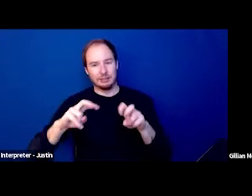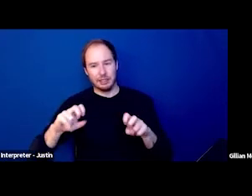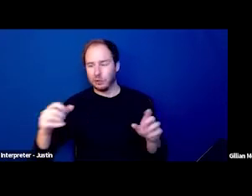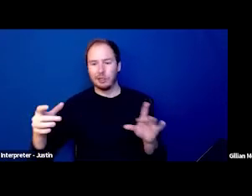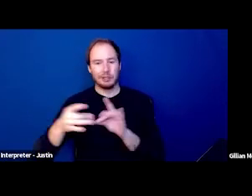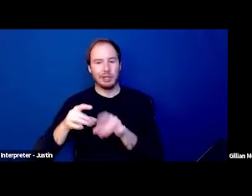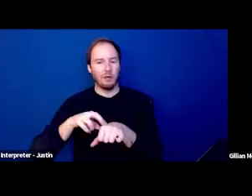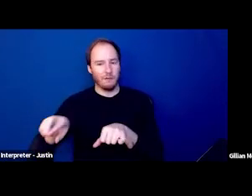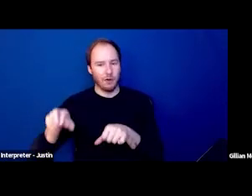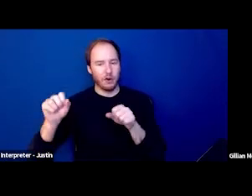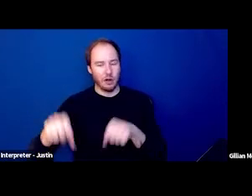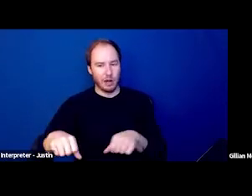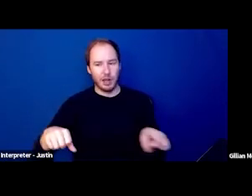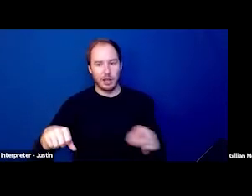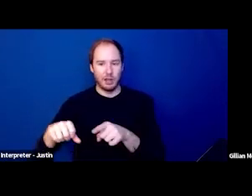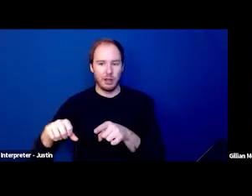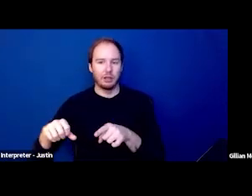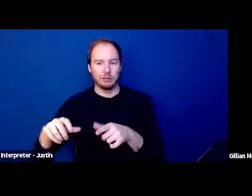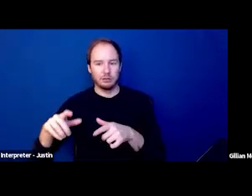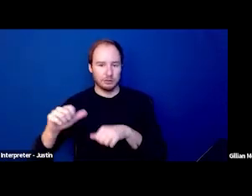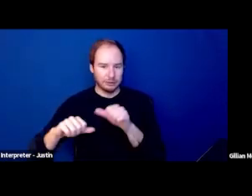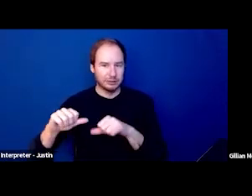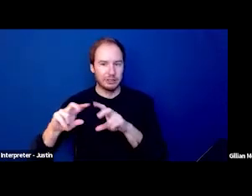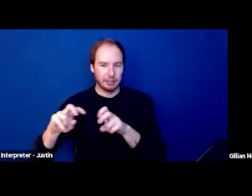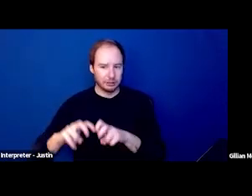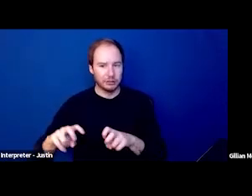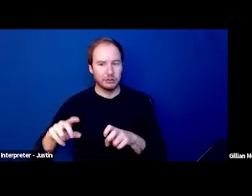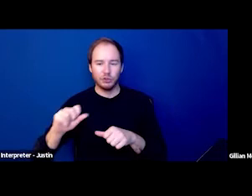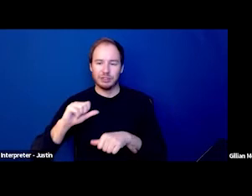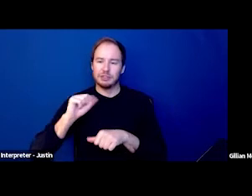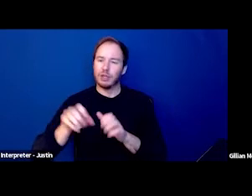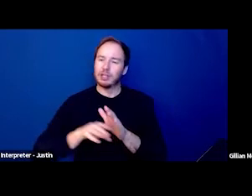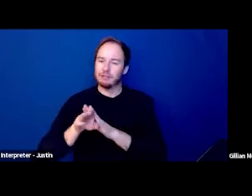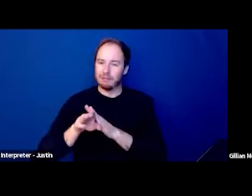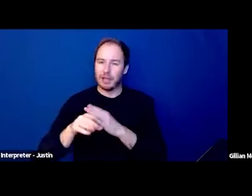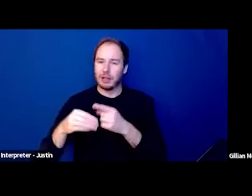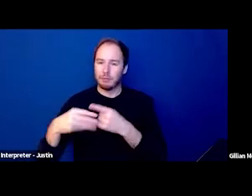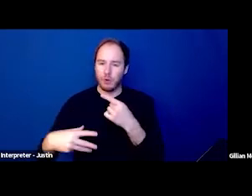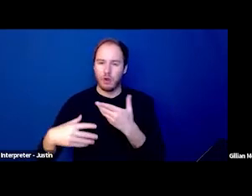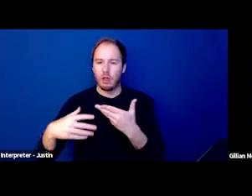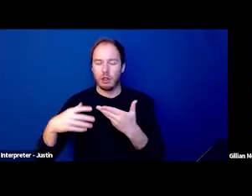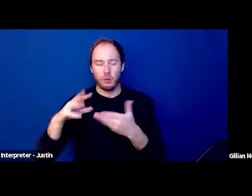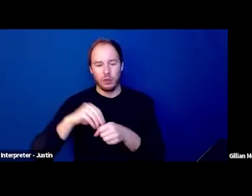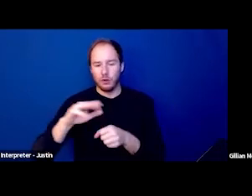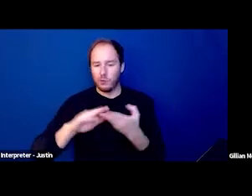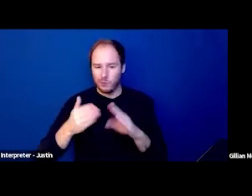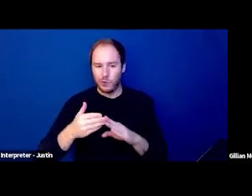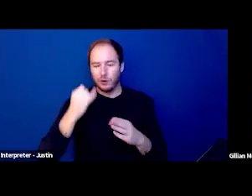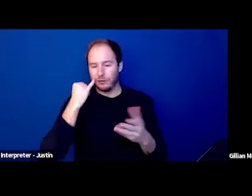but you can also, there can be protocols developed in your community to have an actual process in place for if you're working with someone,